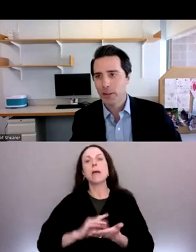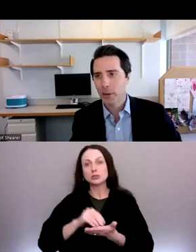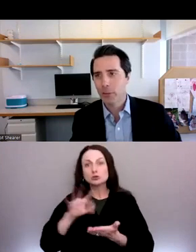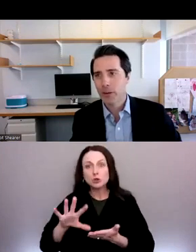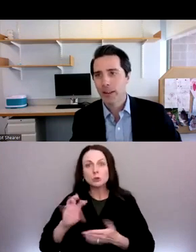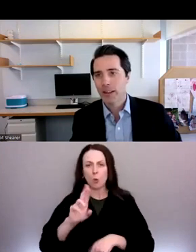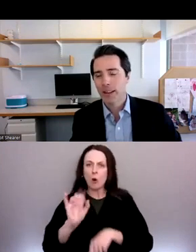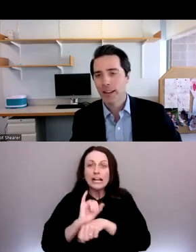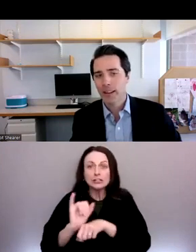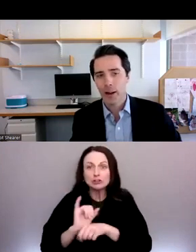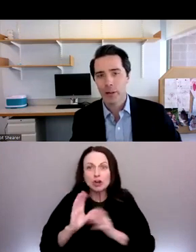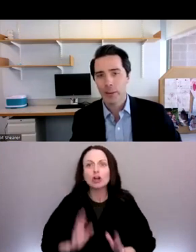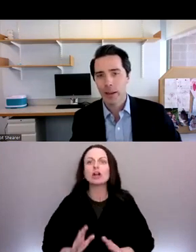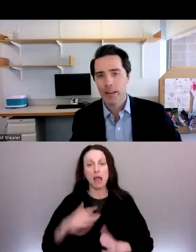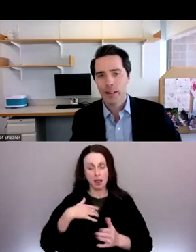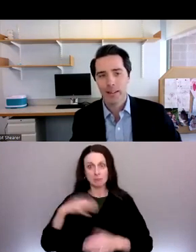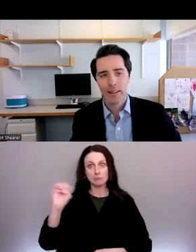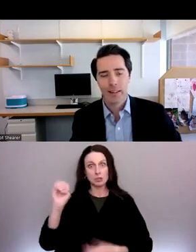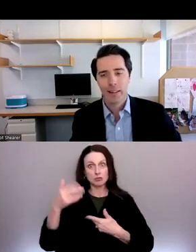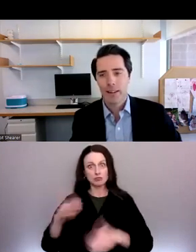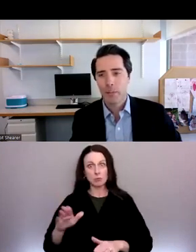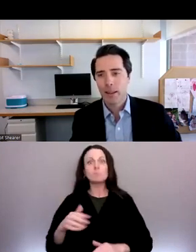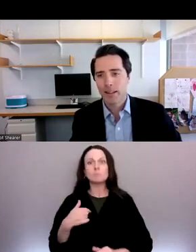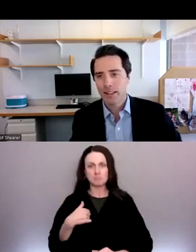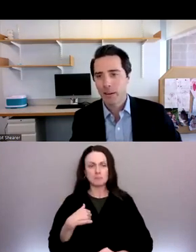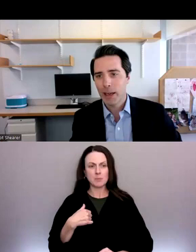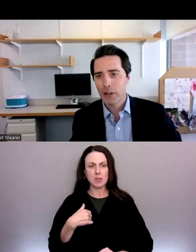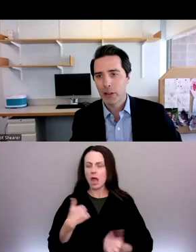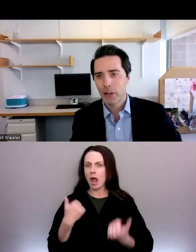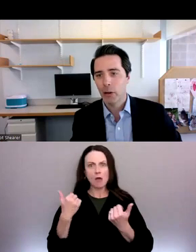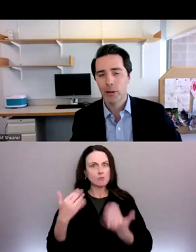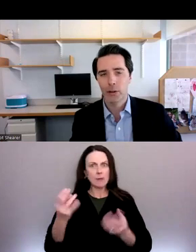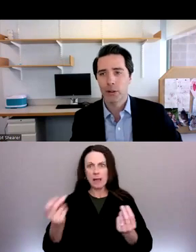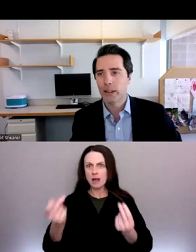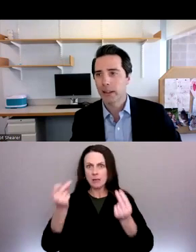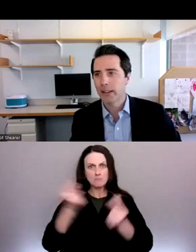room and if I recommended